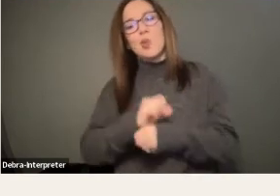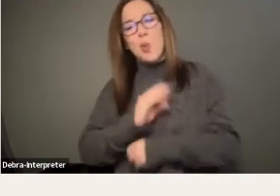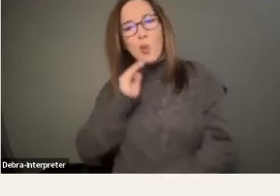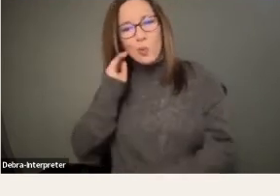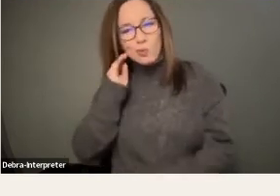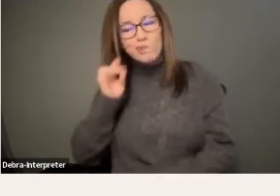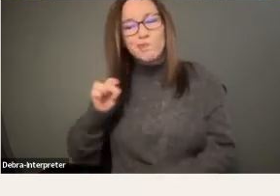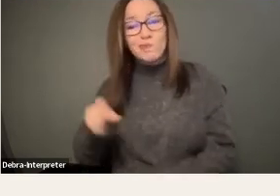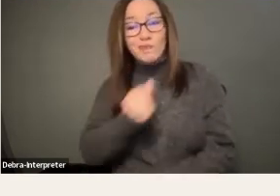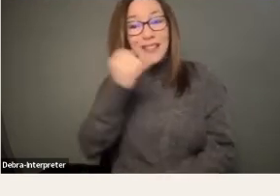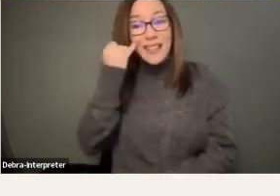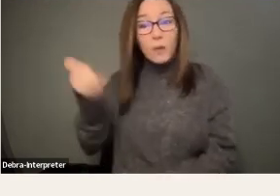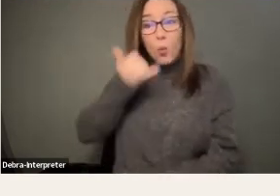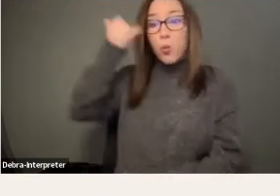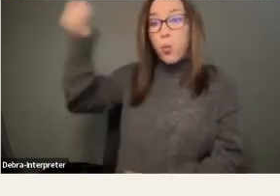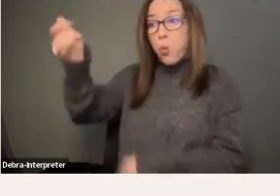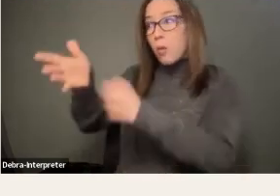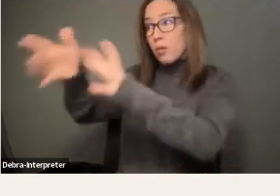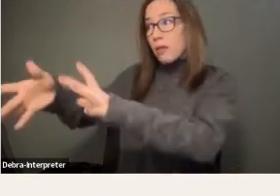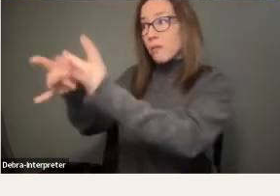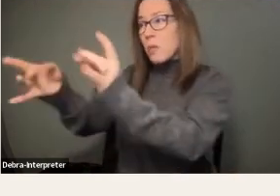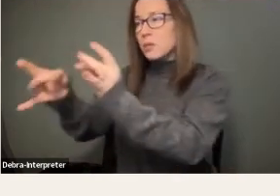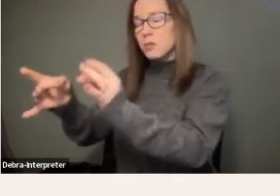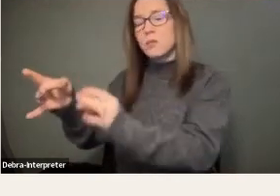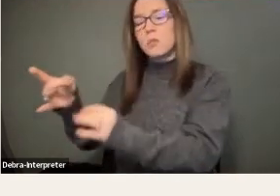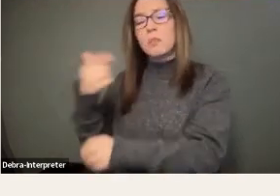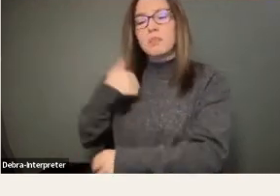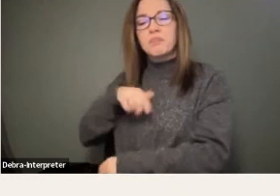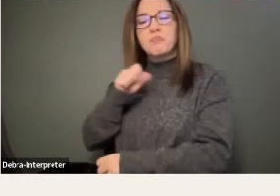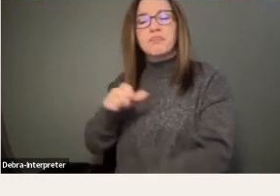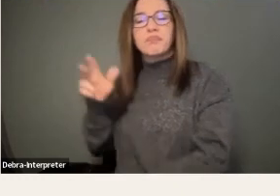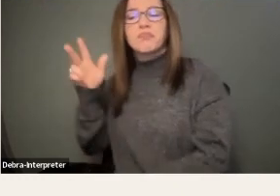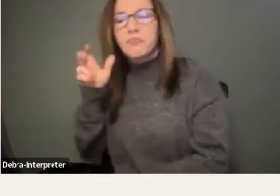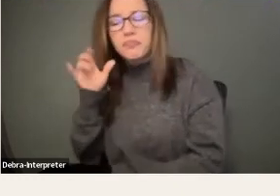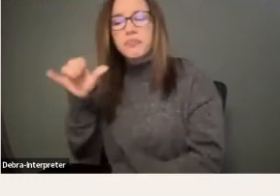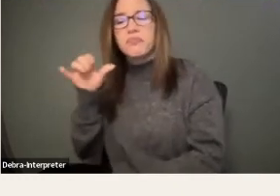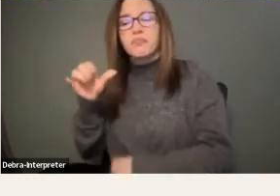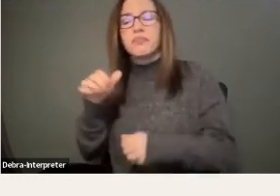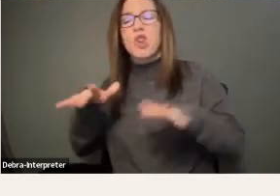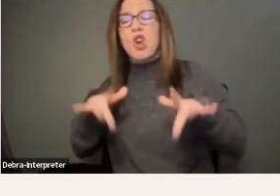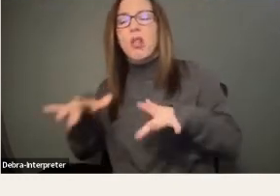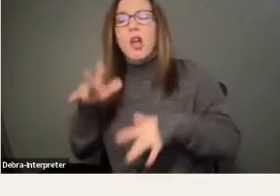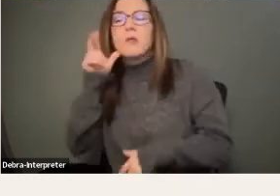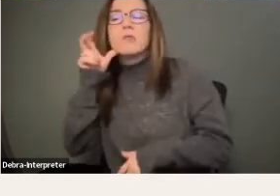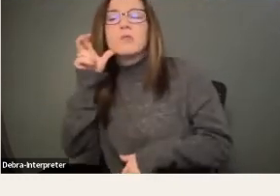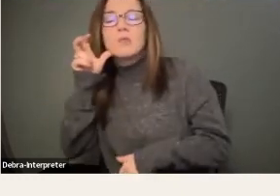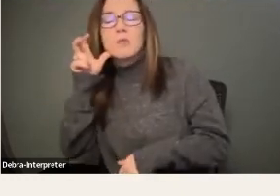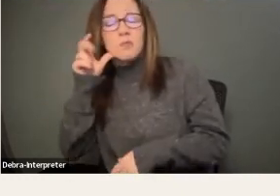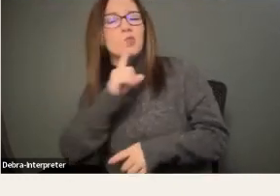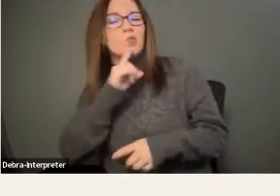our website. We are available by phone. Right now the library is not open. Leave message and we can